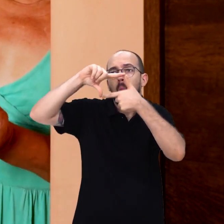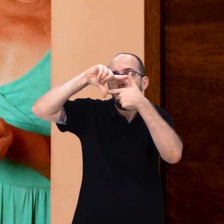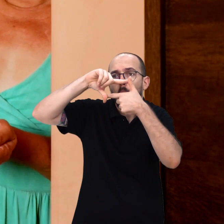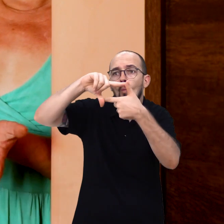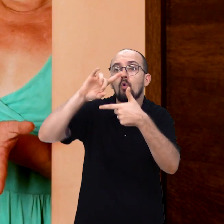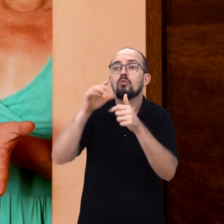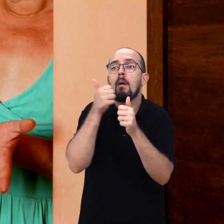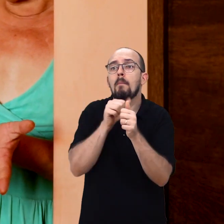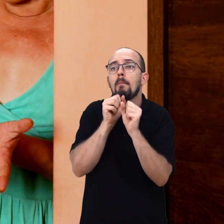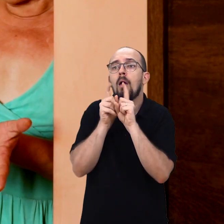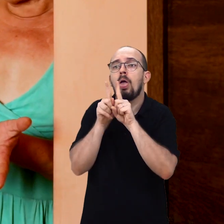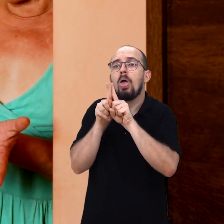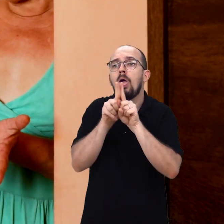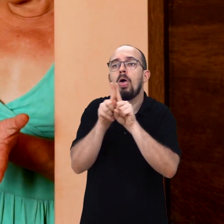They only get outside stuck with their mothers.